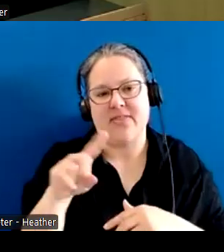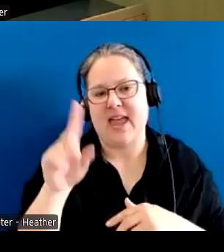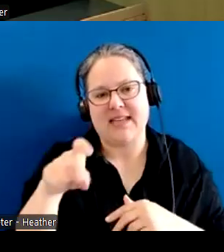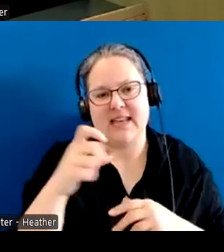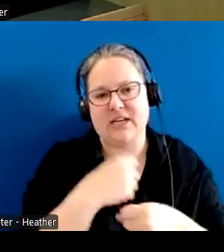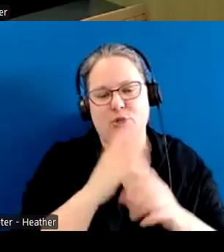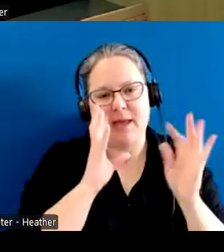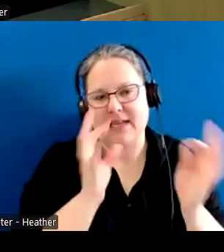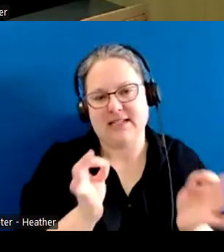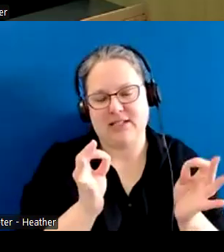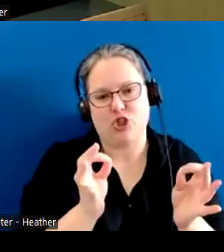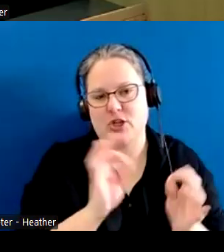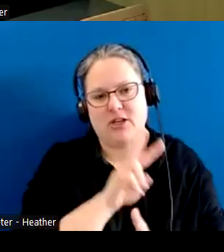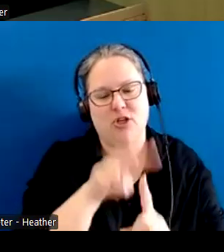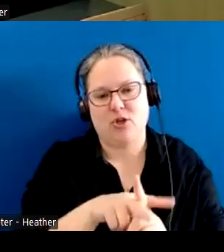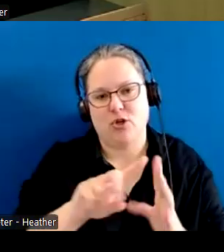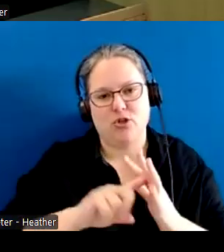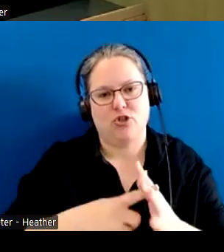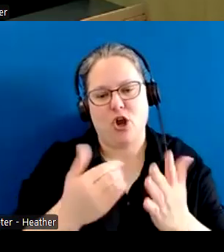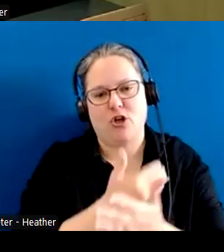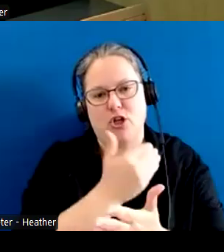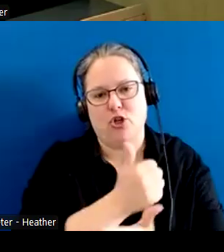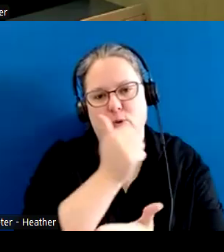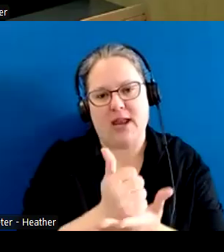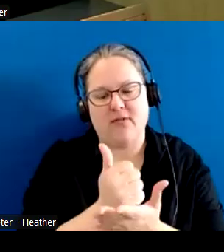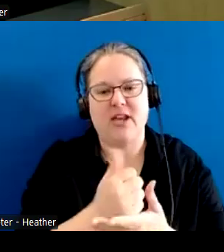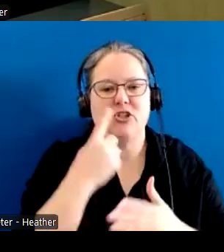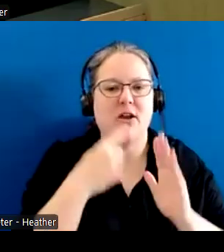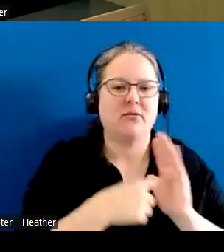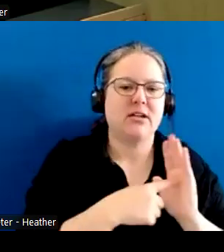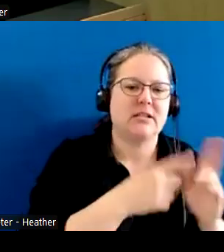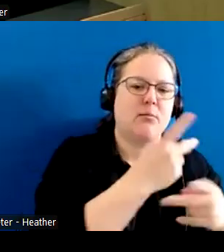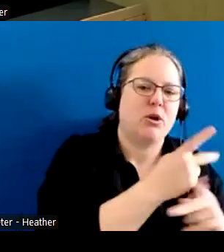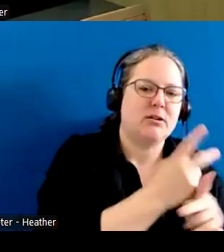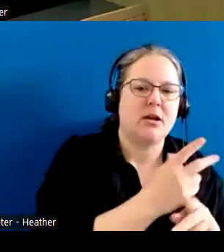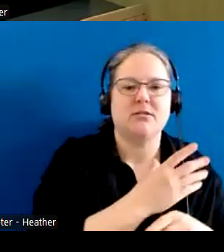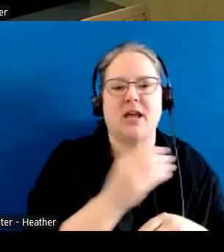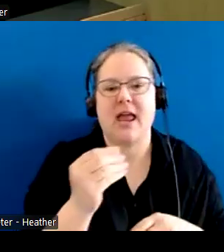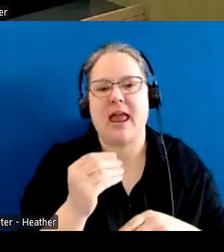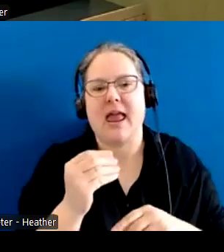make a decision to implement a new intervention. Uh things like productivity and absenteeism are